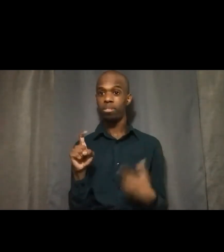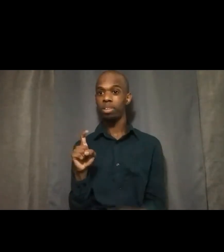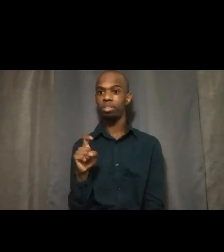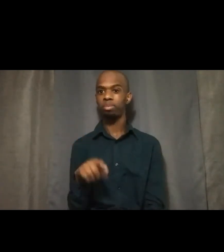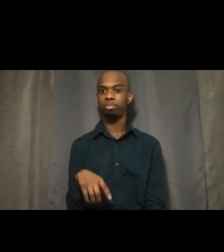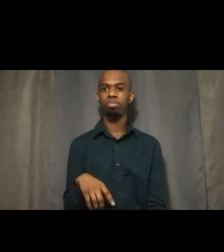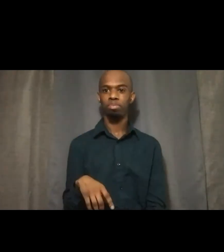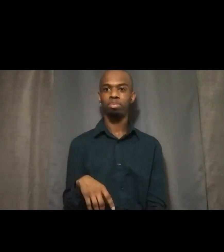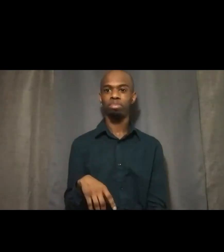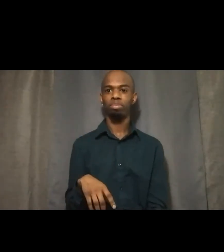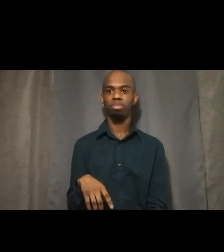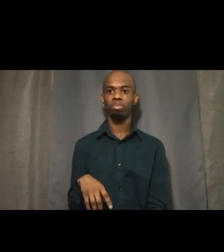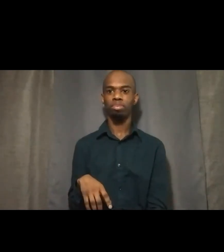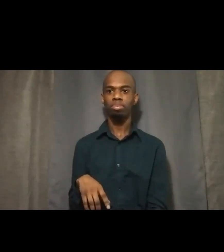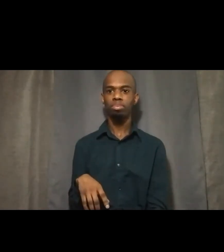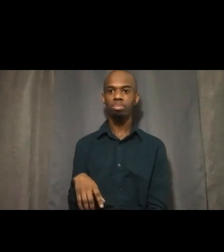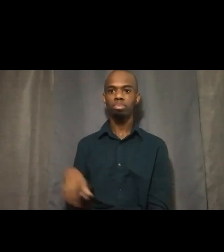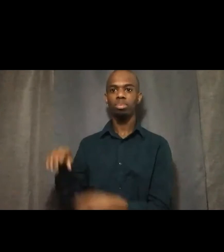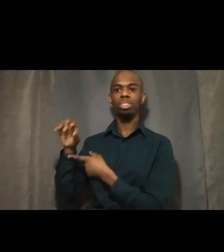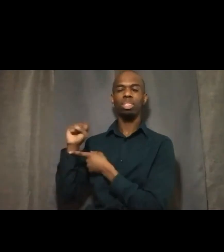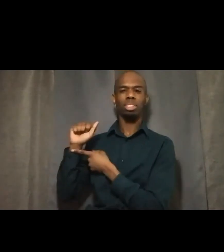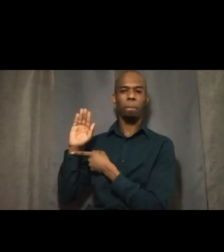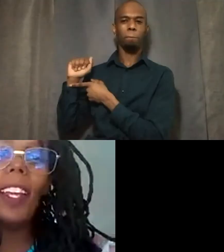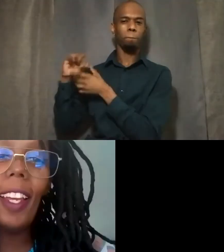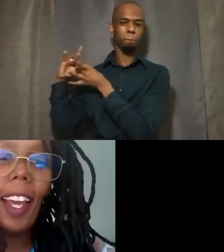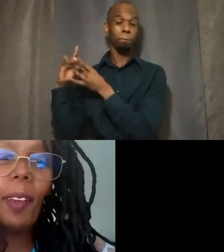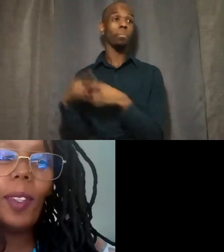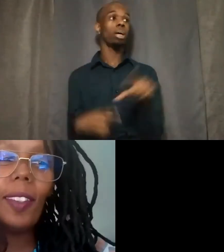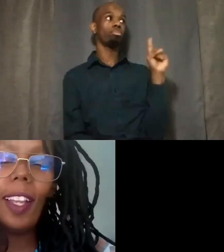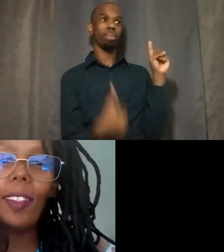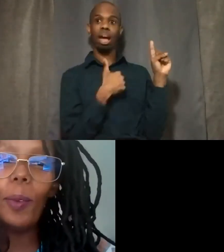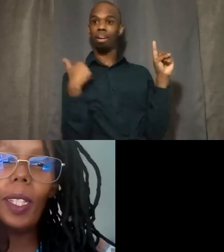[Saba] I have a couple, so, I'm sorry I missed last week.